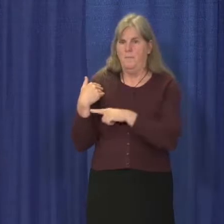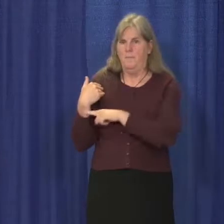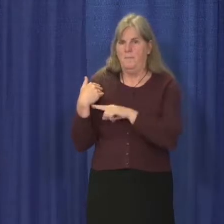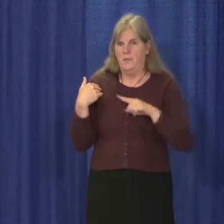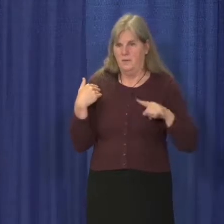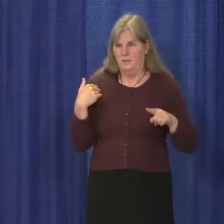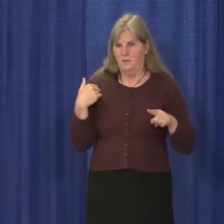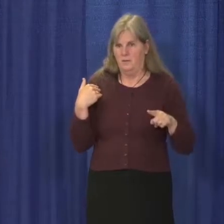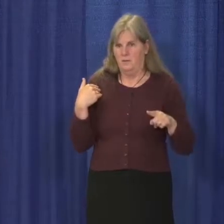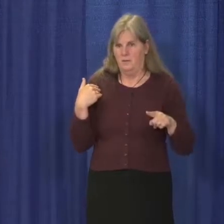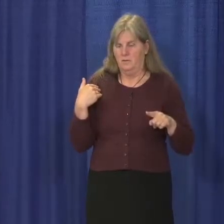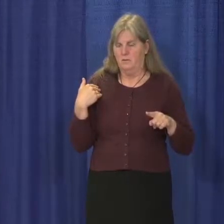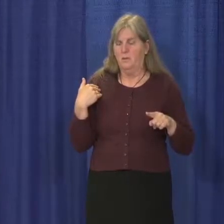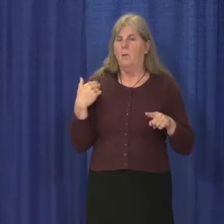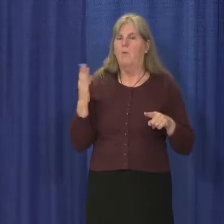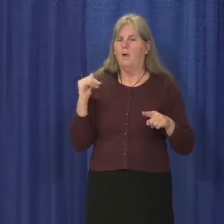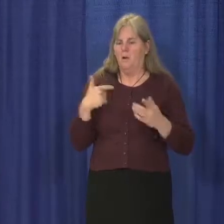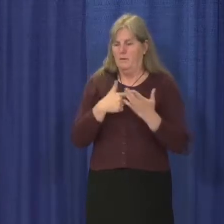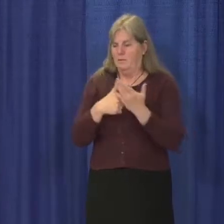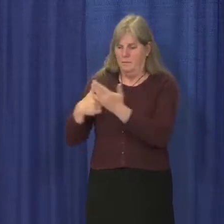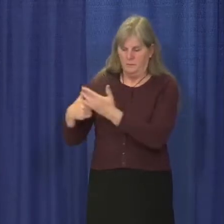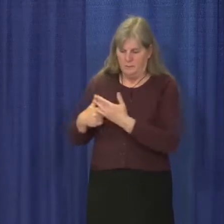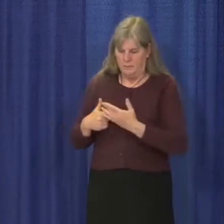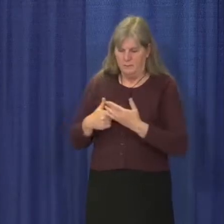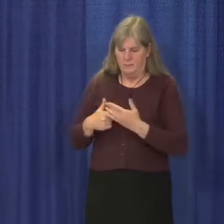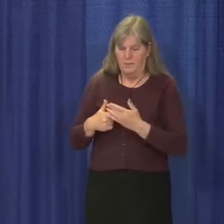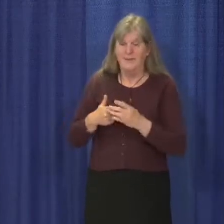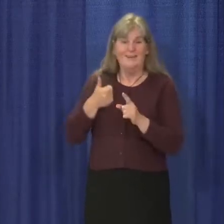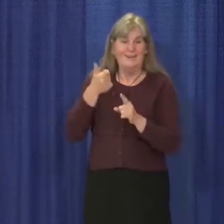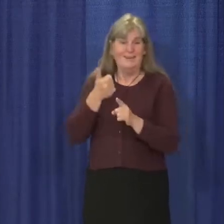we assume based upon the information that each region has